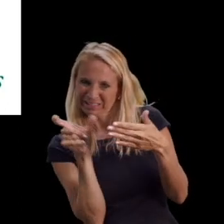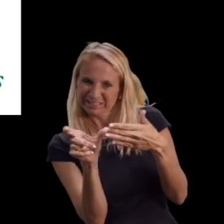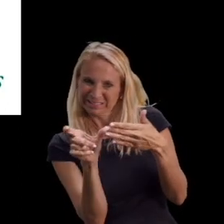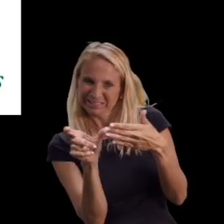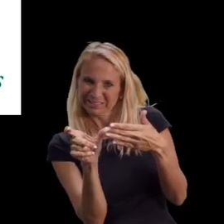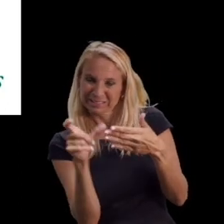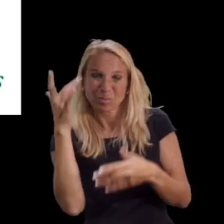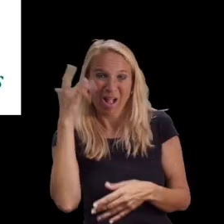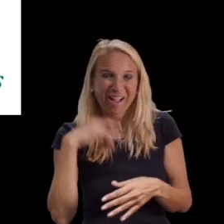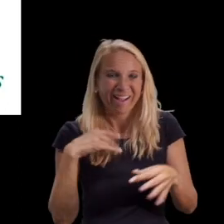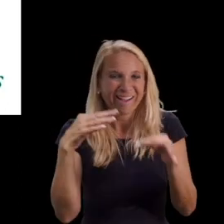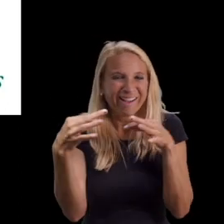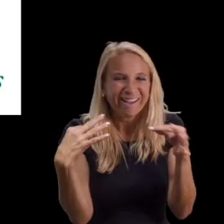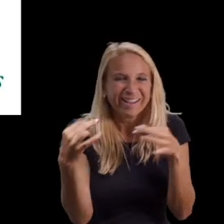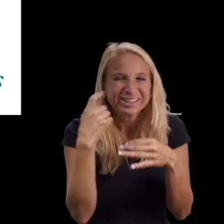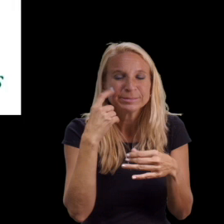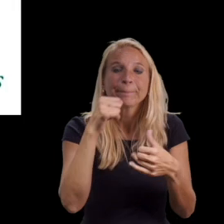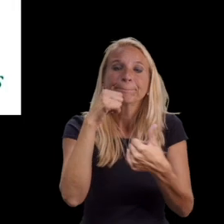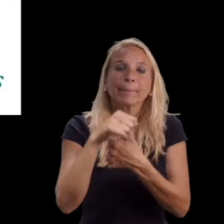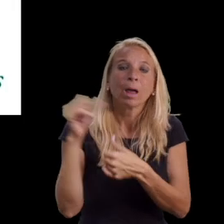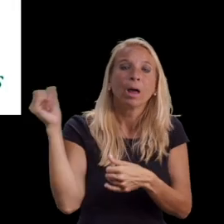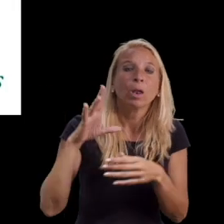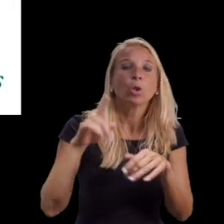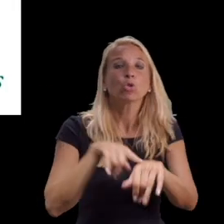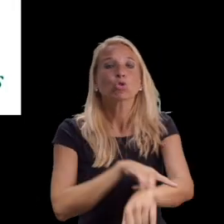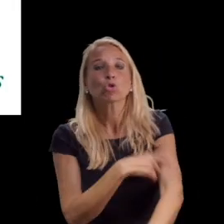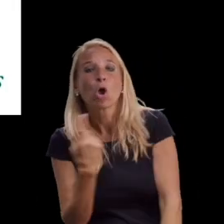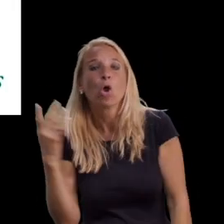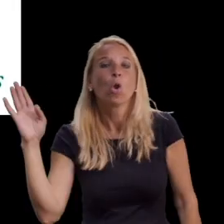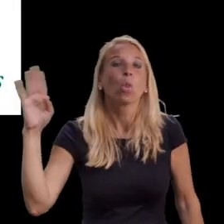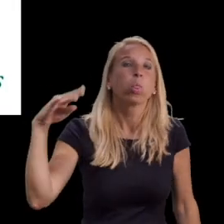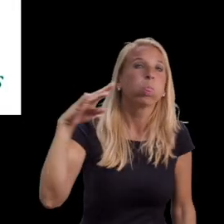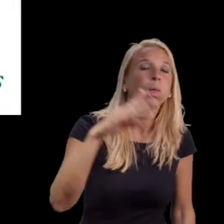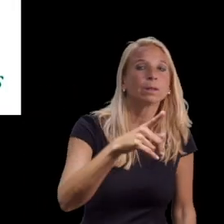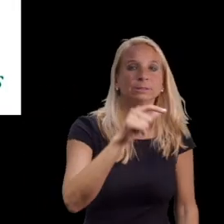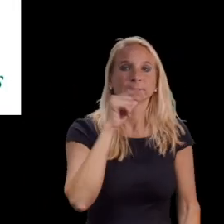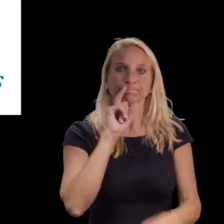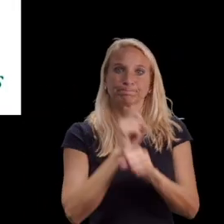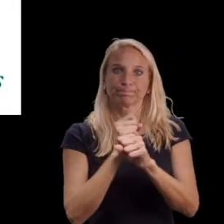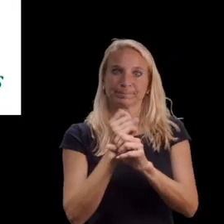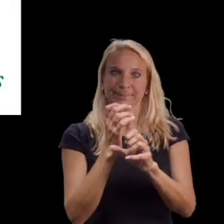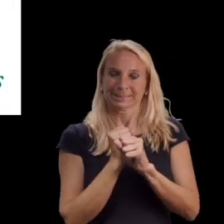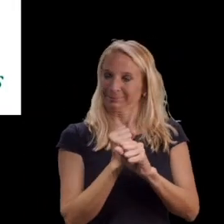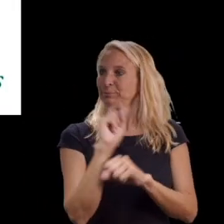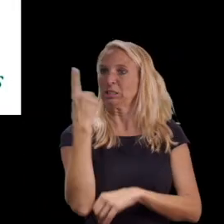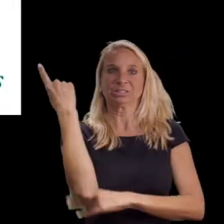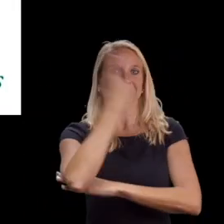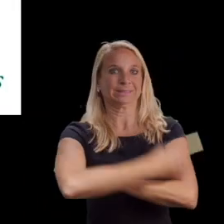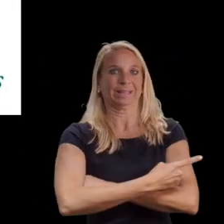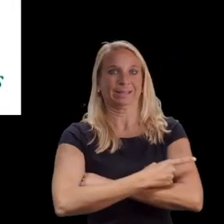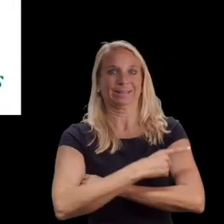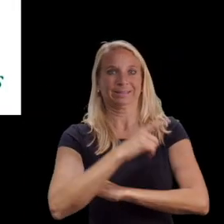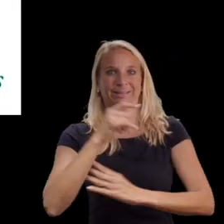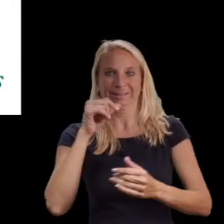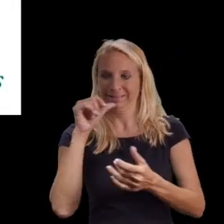'Cause I mentioned, with mail problems, you don't typically receive it the very first day that the date is issued.